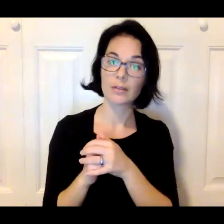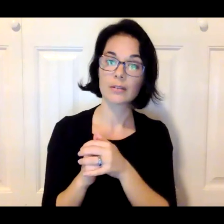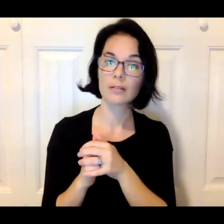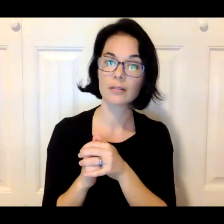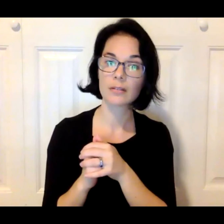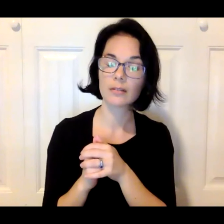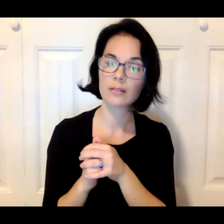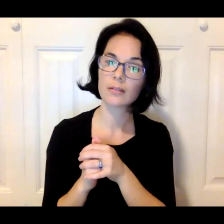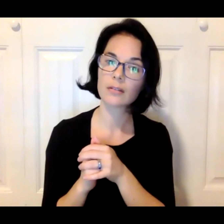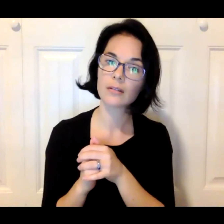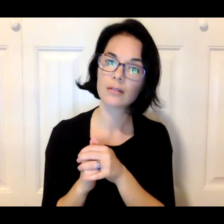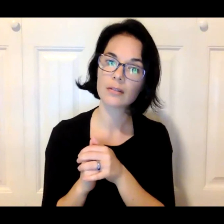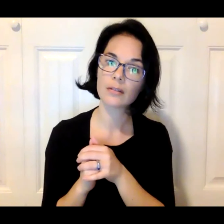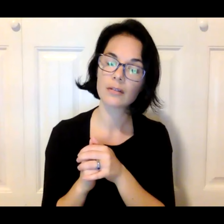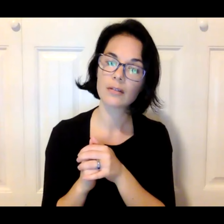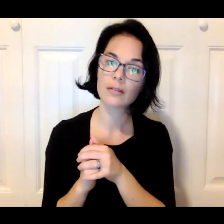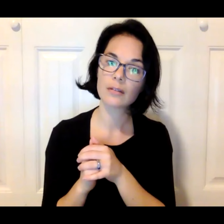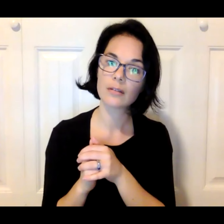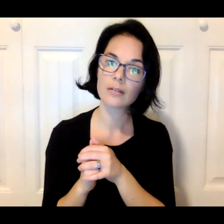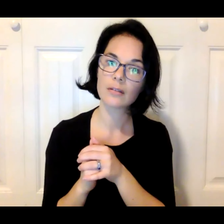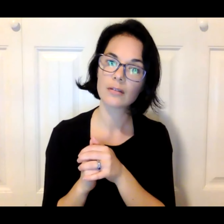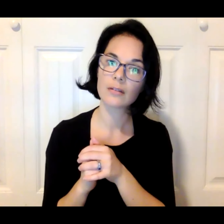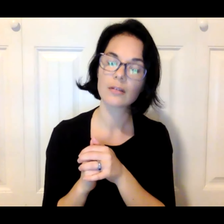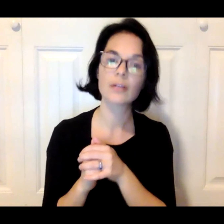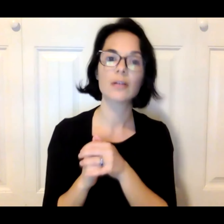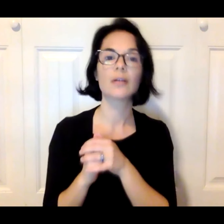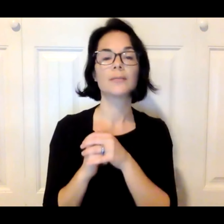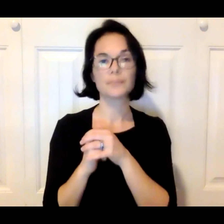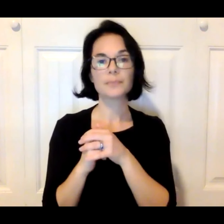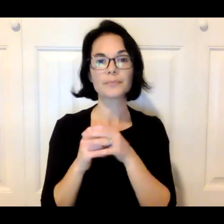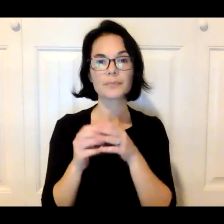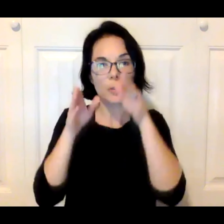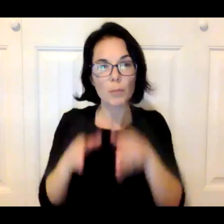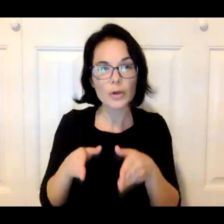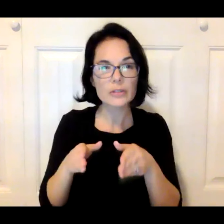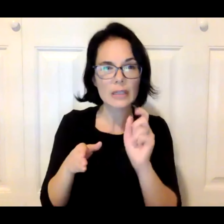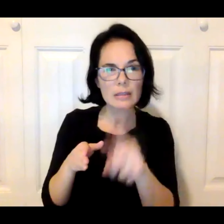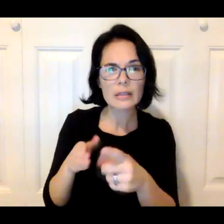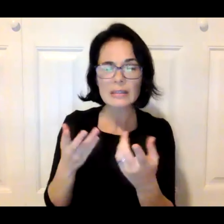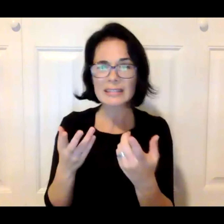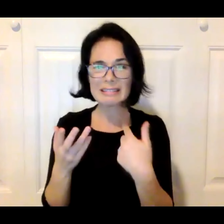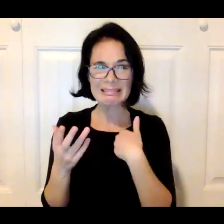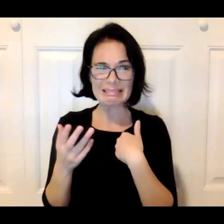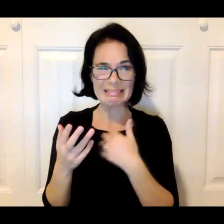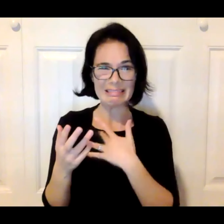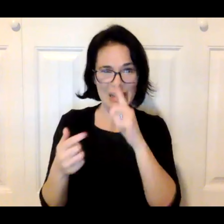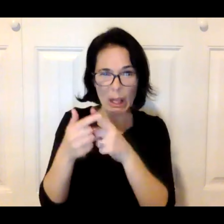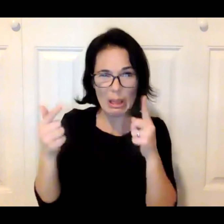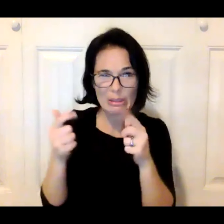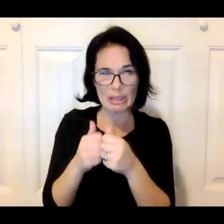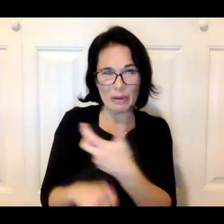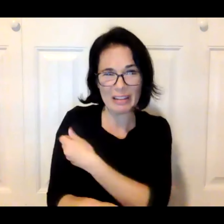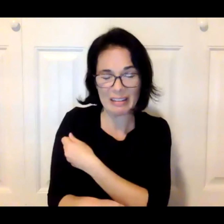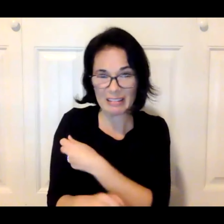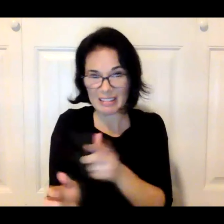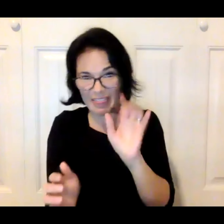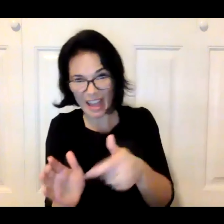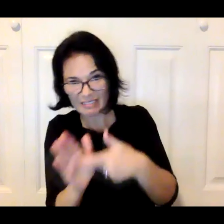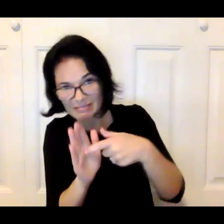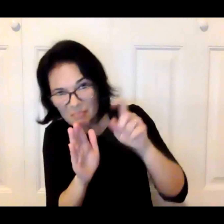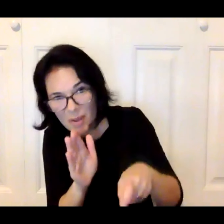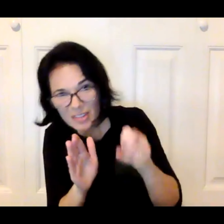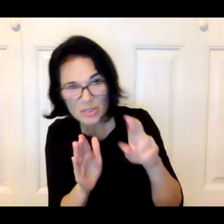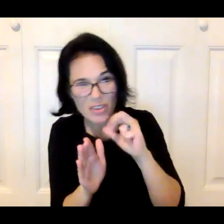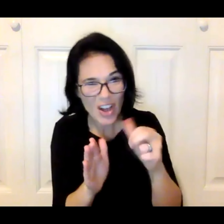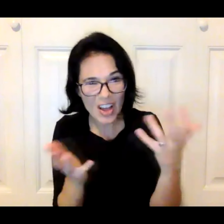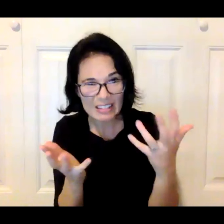It’s in general a very helpful line with other resources–health insurance, behavioral health,